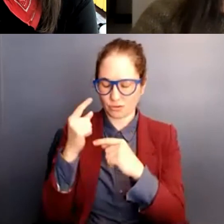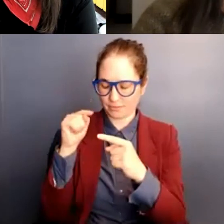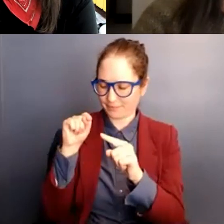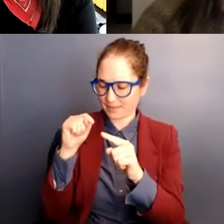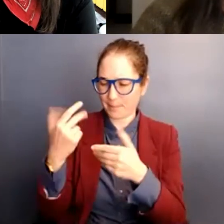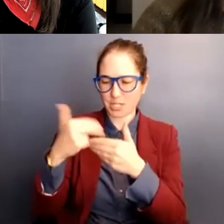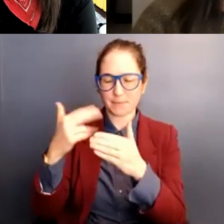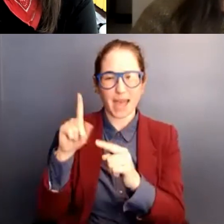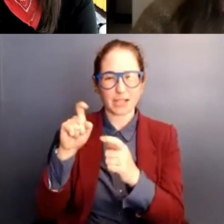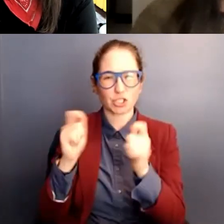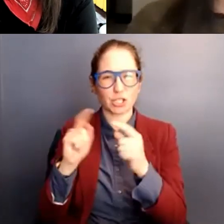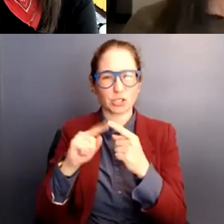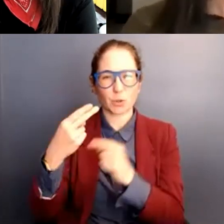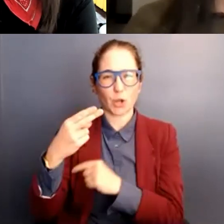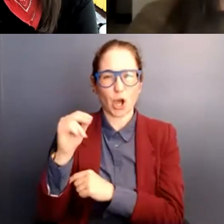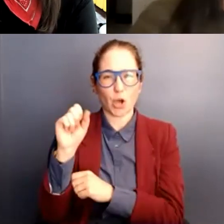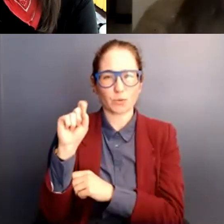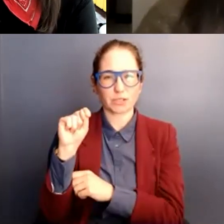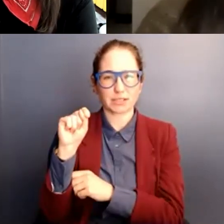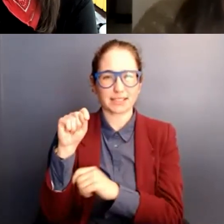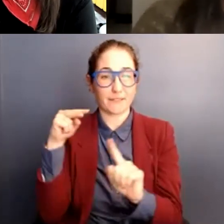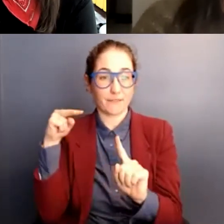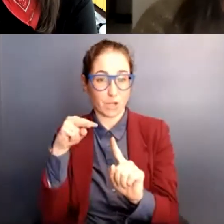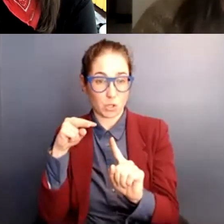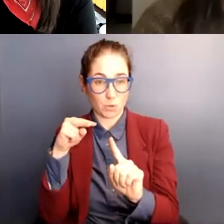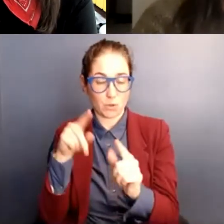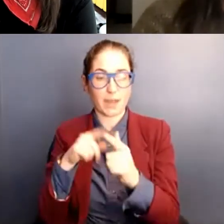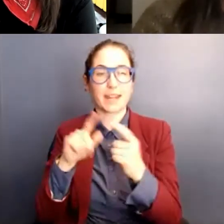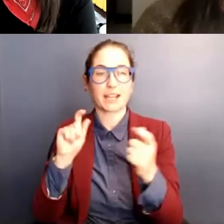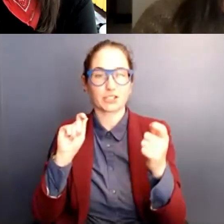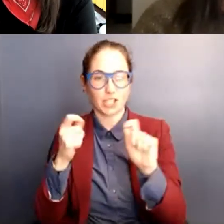under host view. And then I had to change the view to gallery